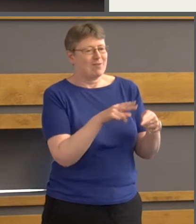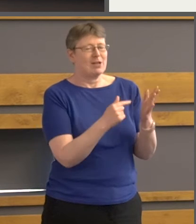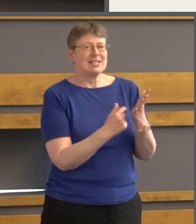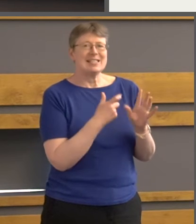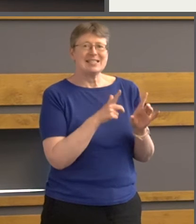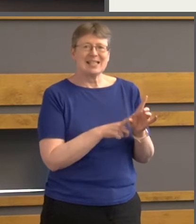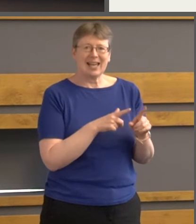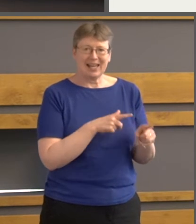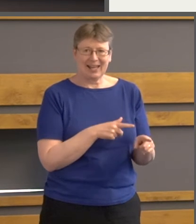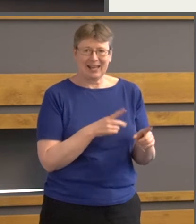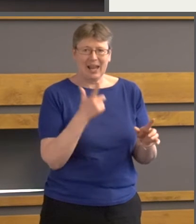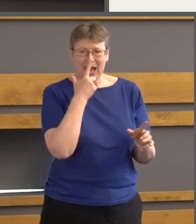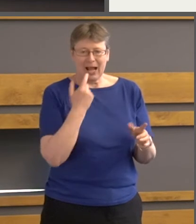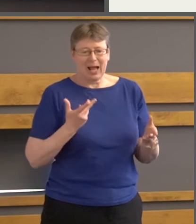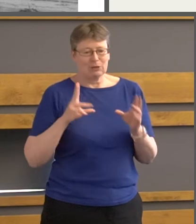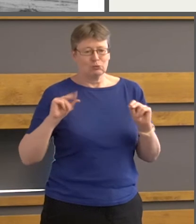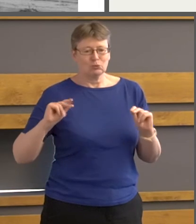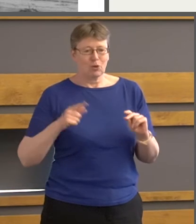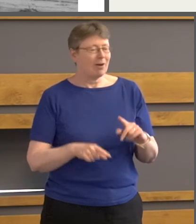And I'm forgetting about this. I'm really not good at all this.